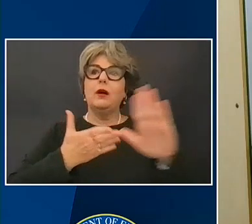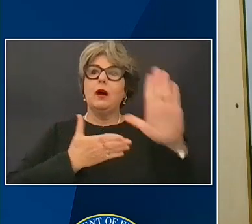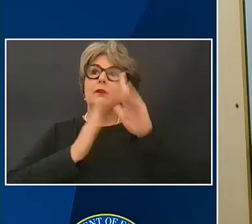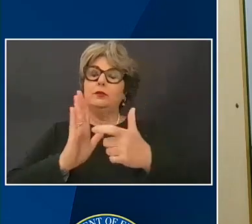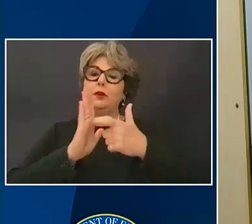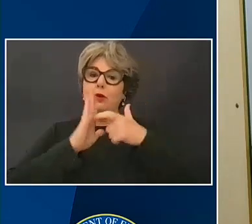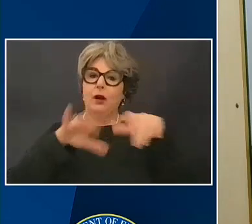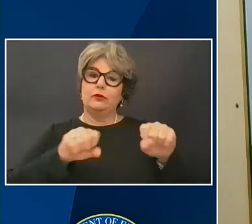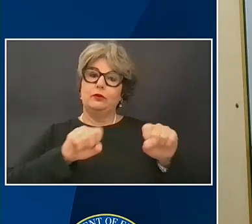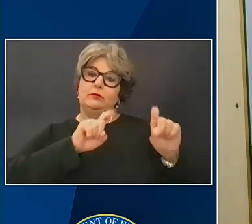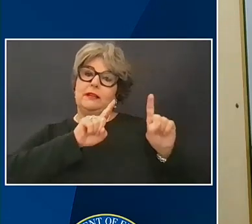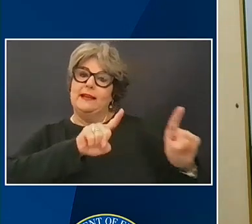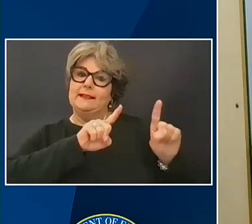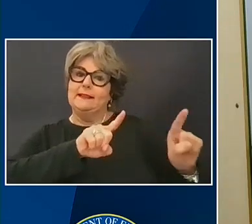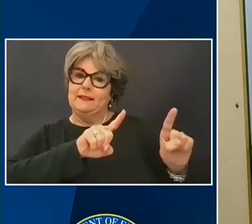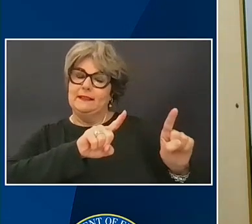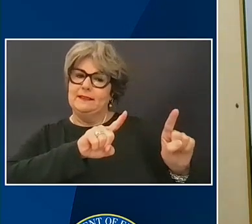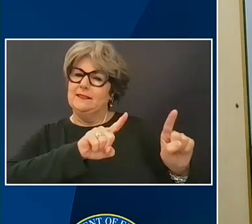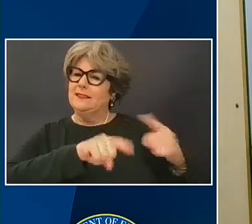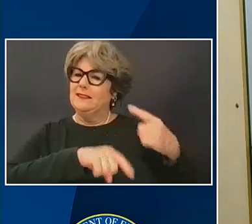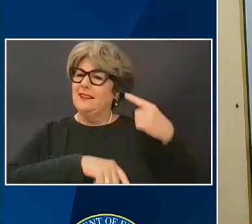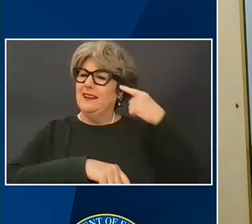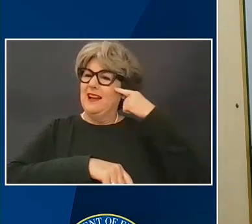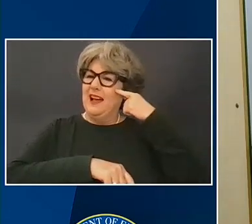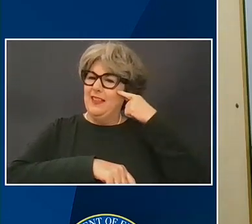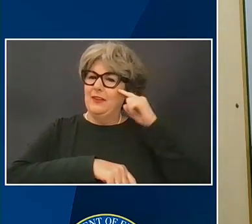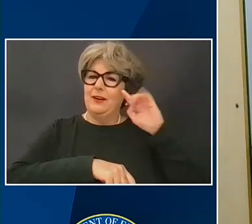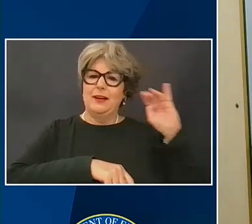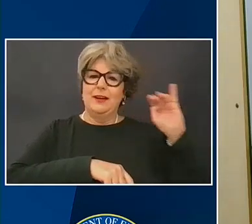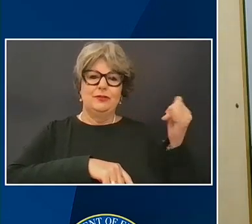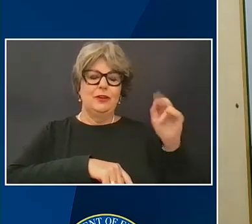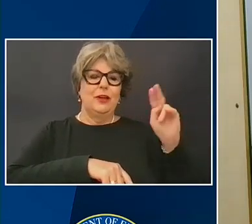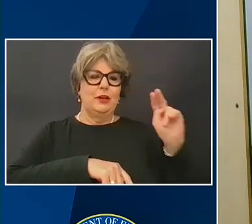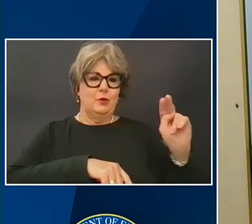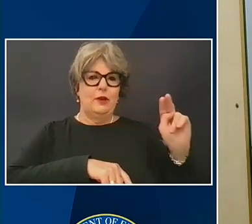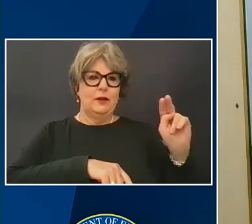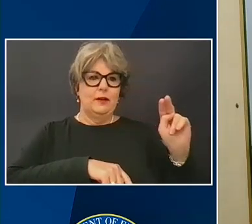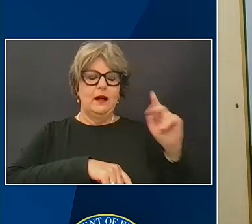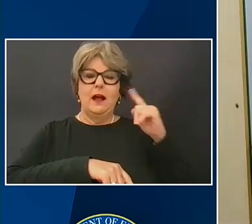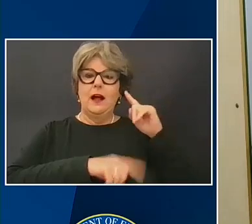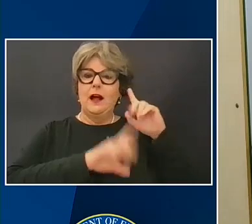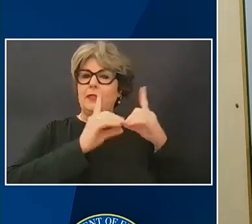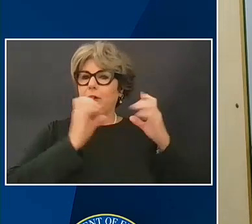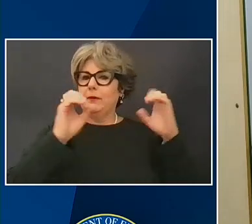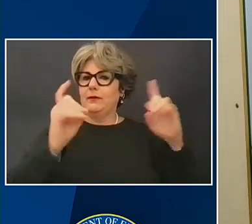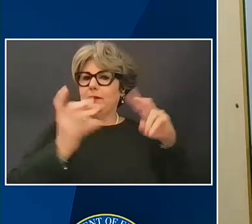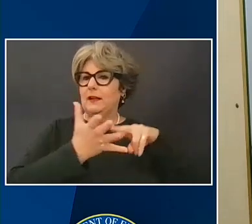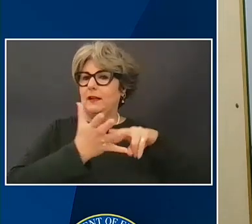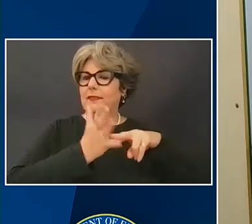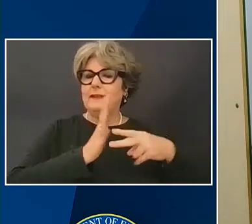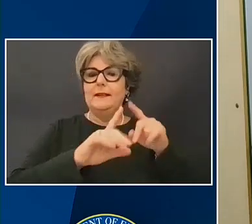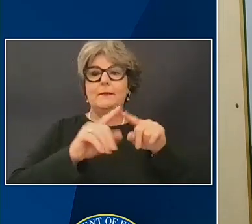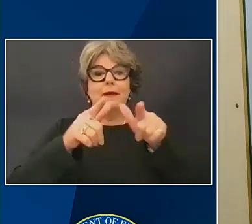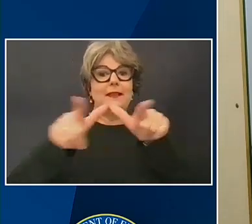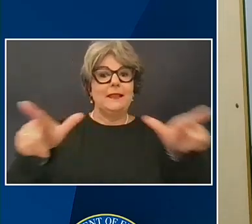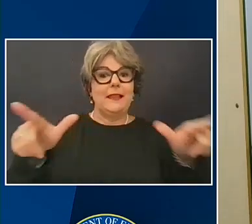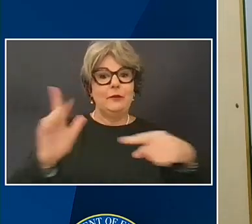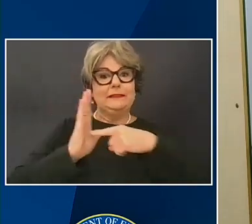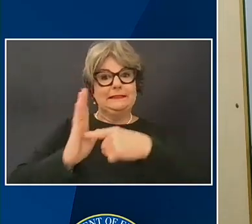And I thought we talked about this in January and I thought the Department said that wasn't the intention, but the language still says that. So I guess I'm struggling.